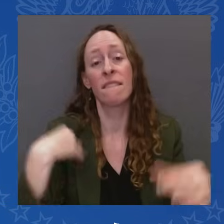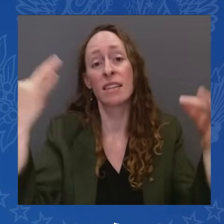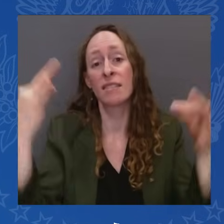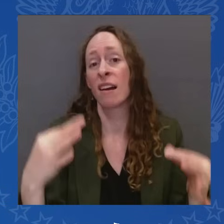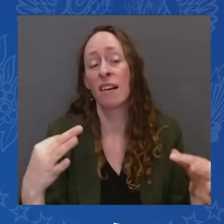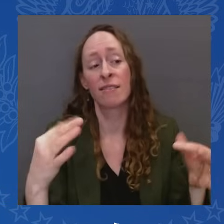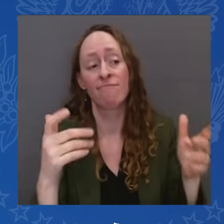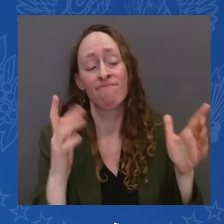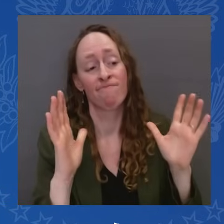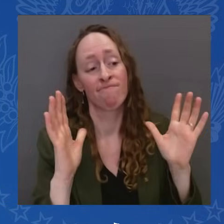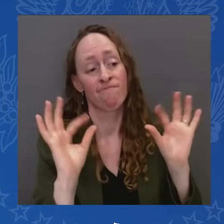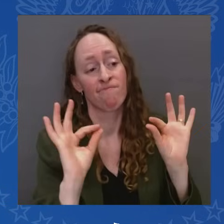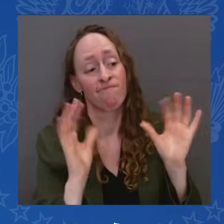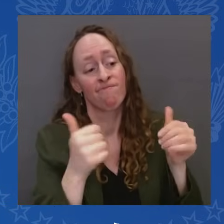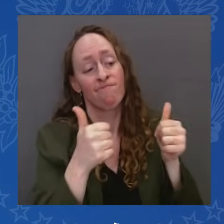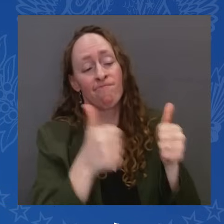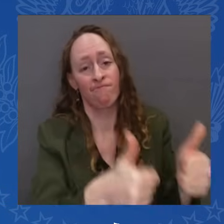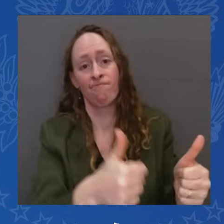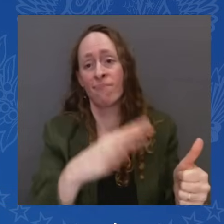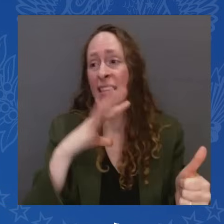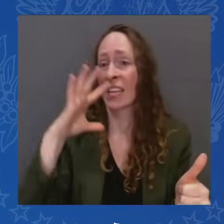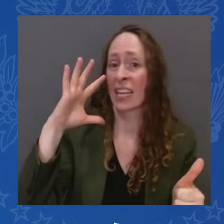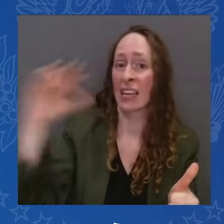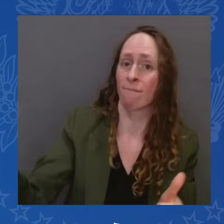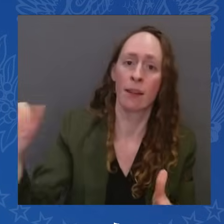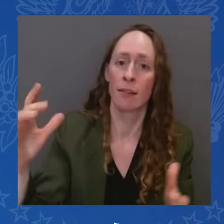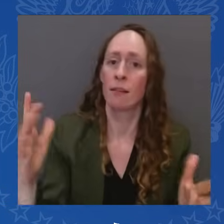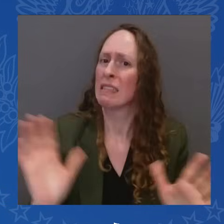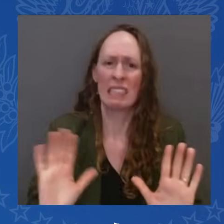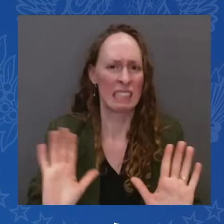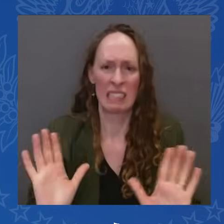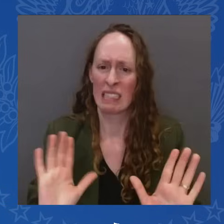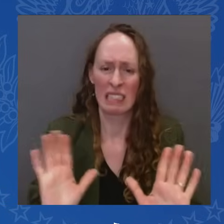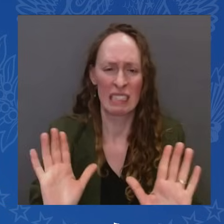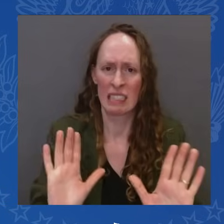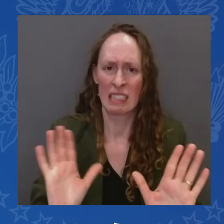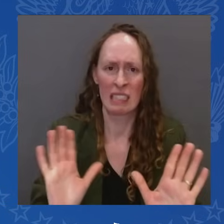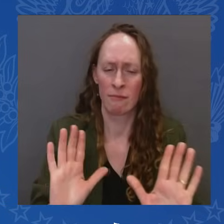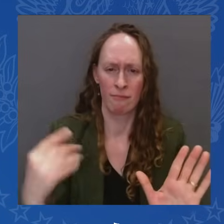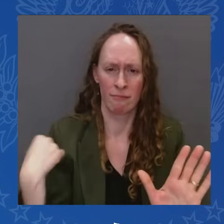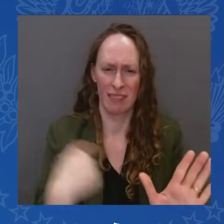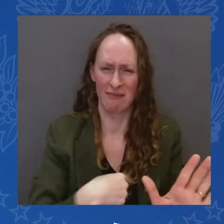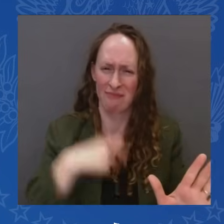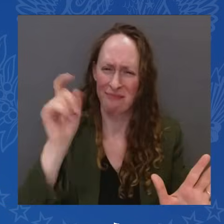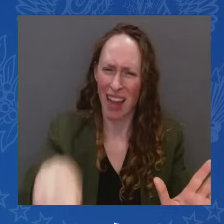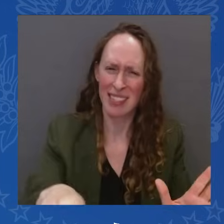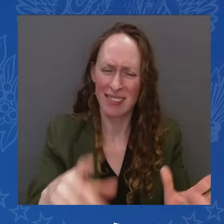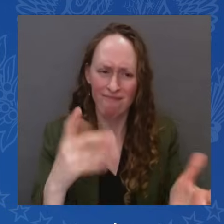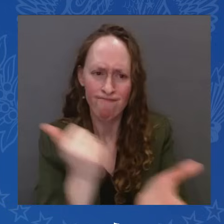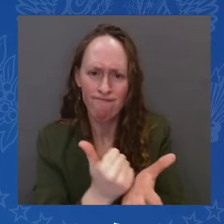with critical weapons and equipment as long as we can, including $200 million I just approved today